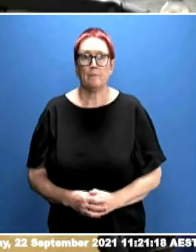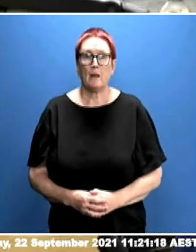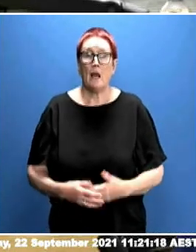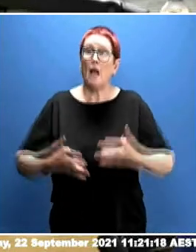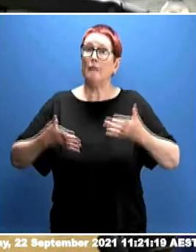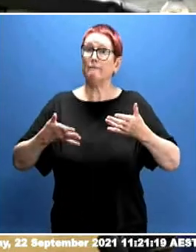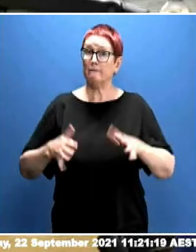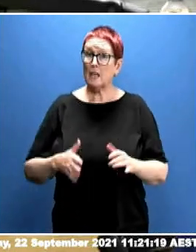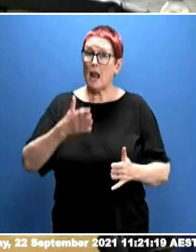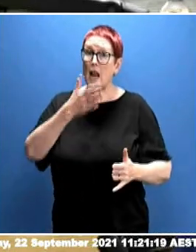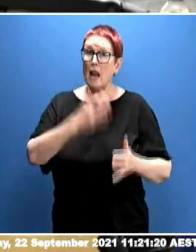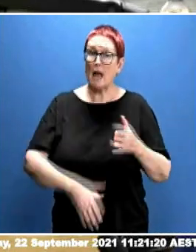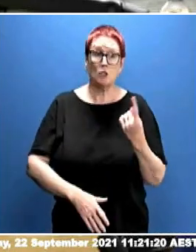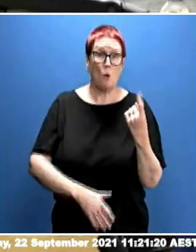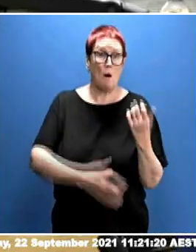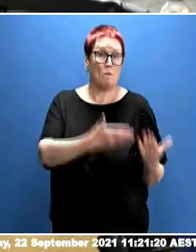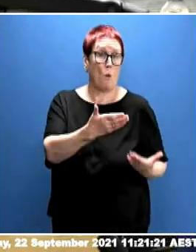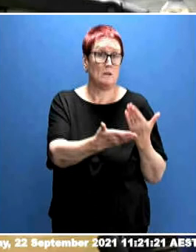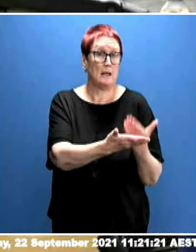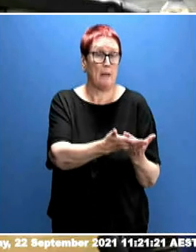Finally, there is a further statement which has been prepared